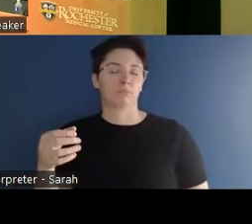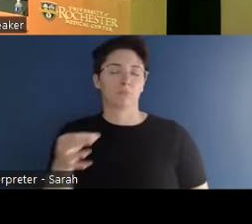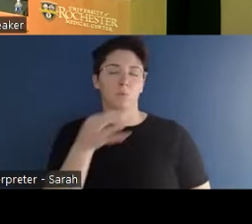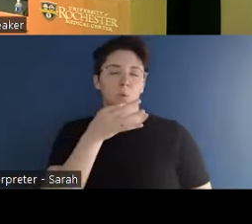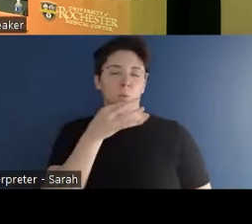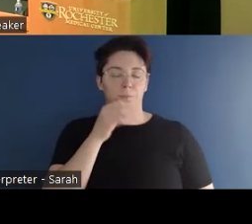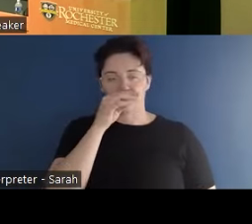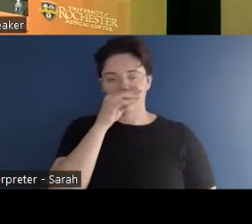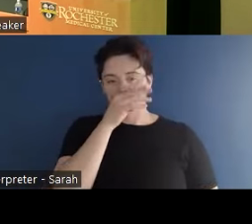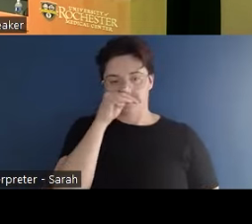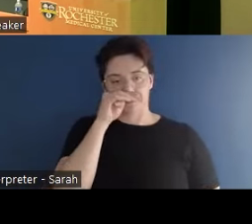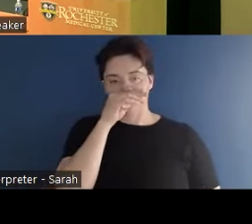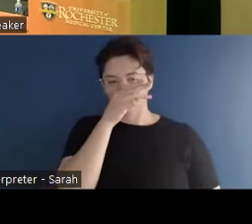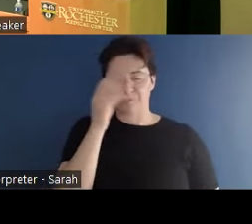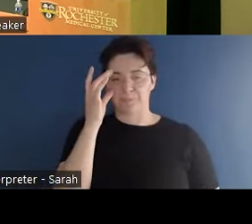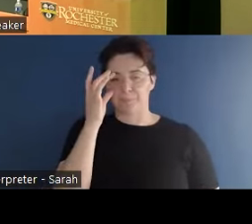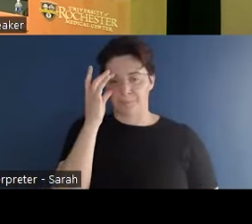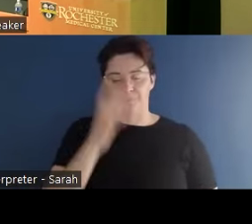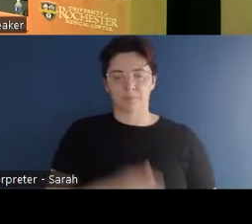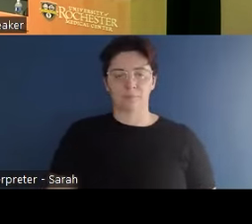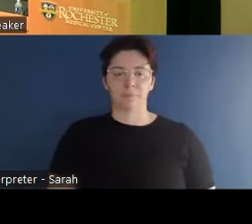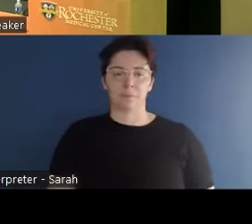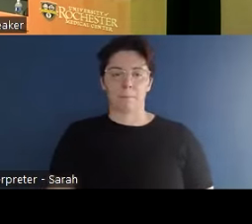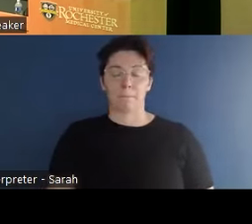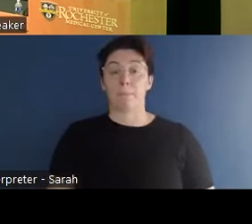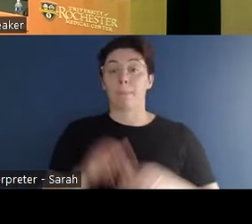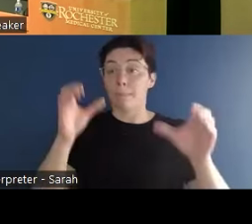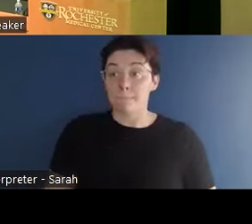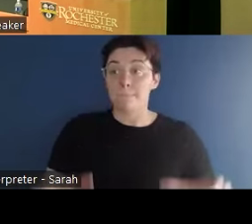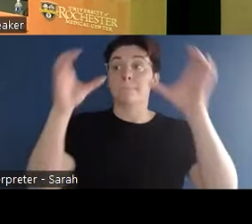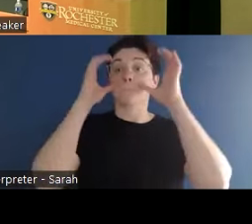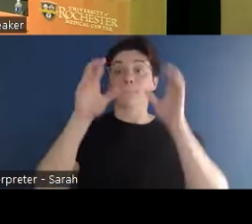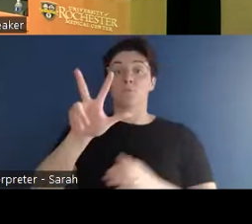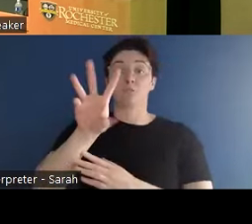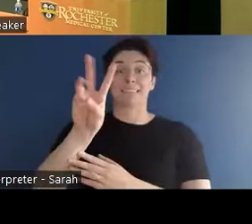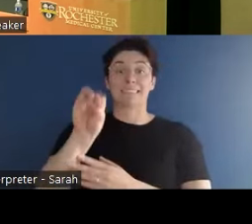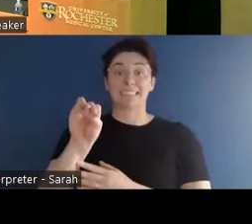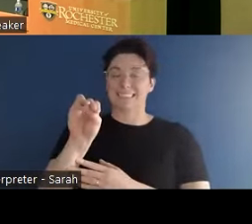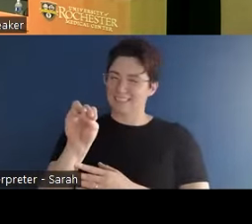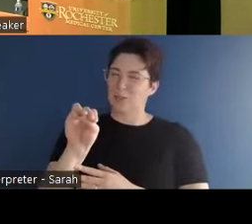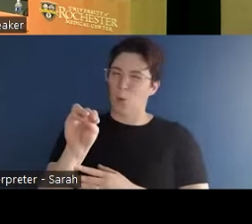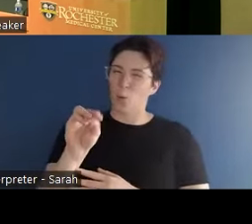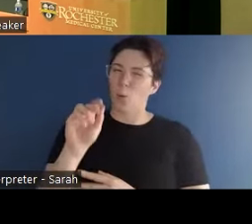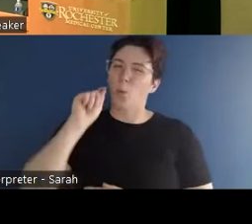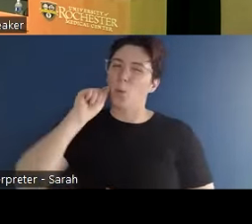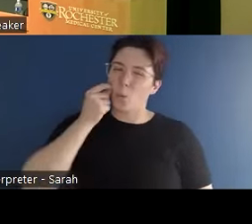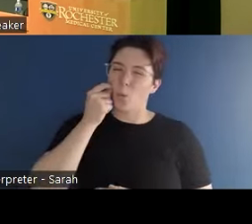then of course using 360 videos as a really neat way to do social exposures um working